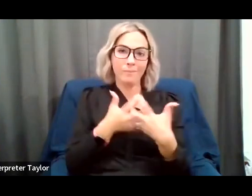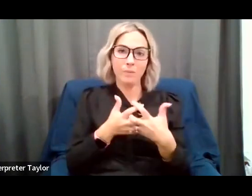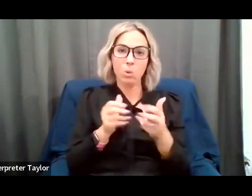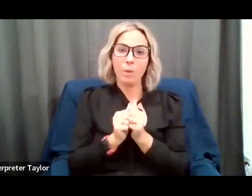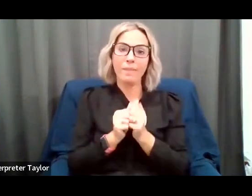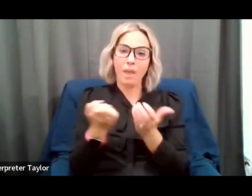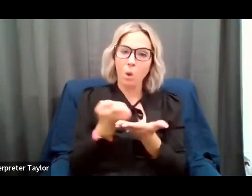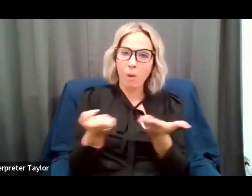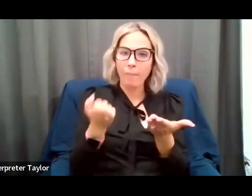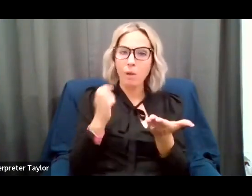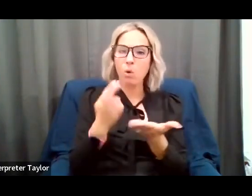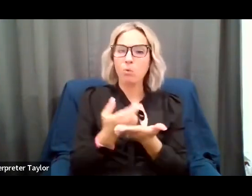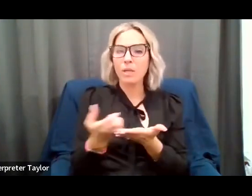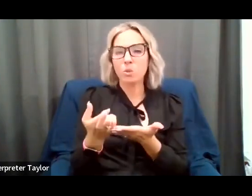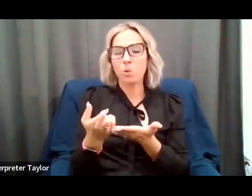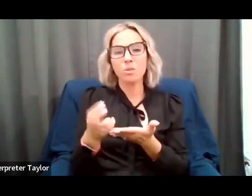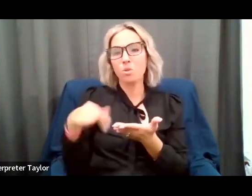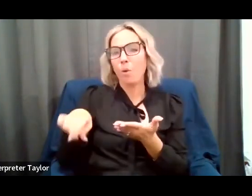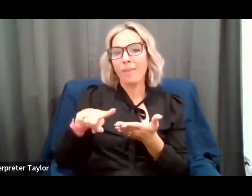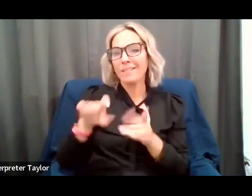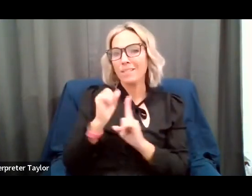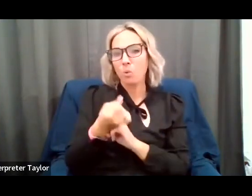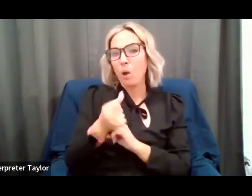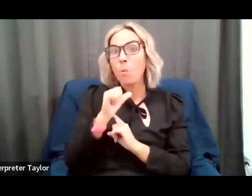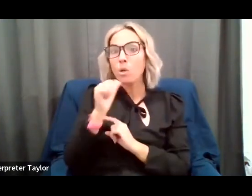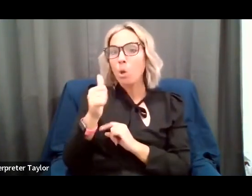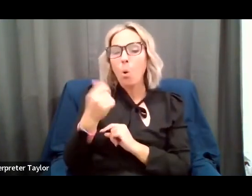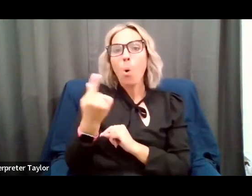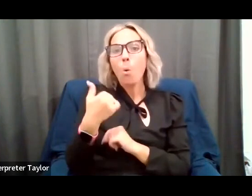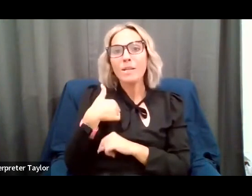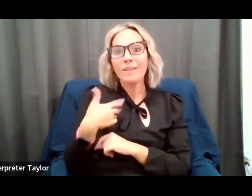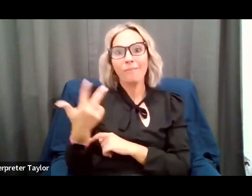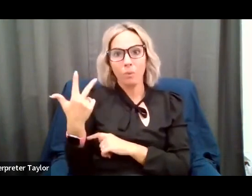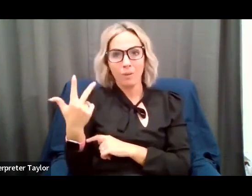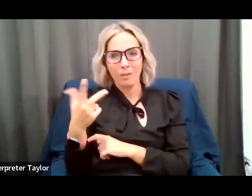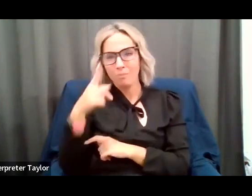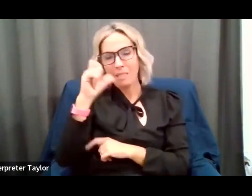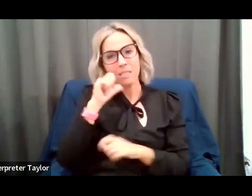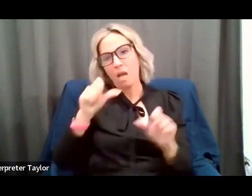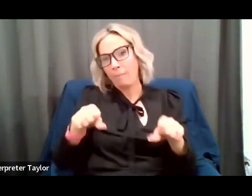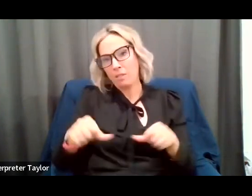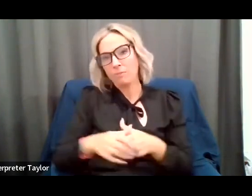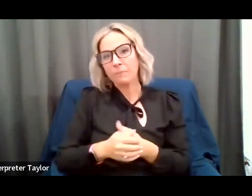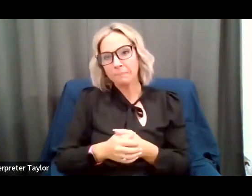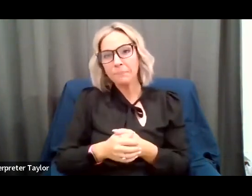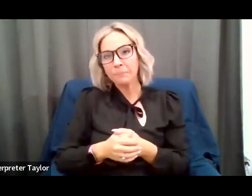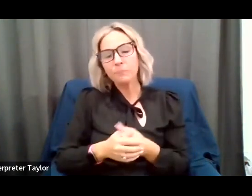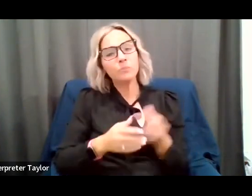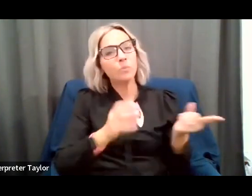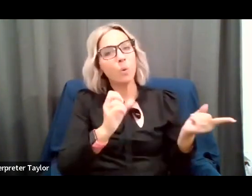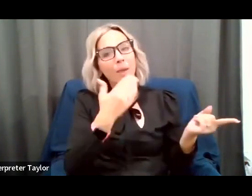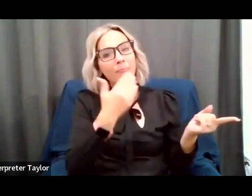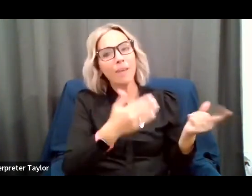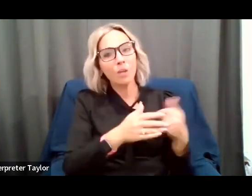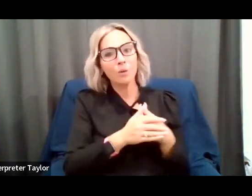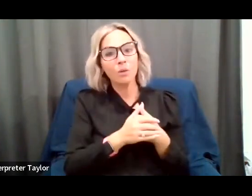And so in those cases, we don't always necessarily get quotes because it's just not possible to. [Okay, thank you.]